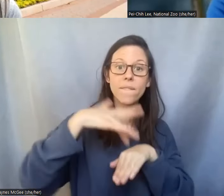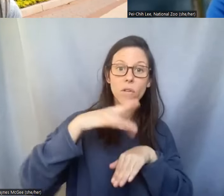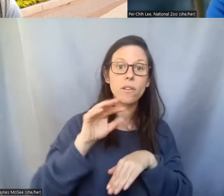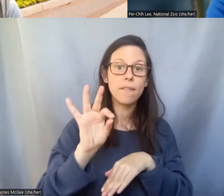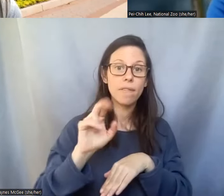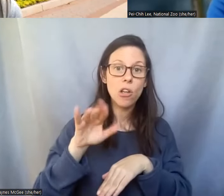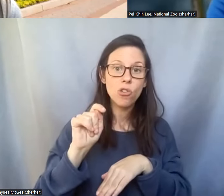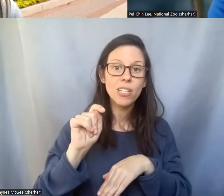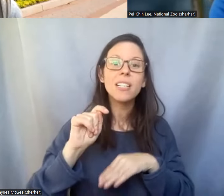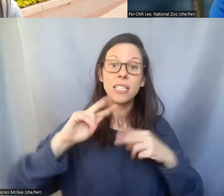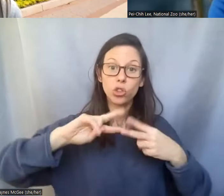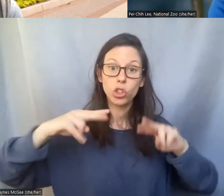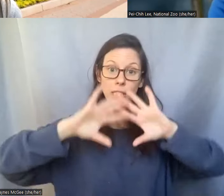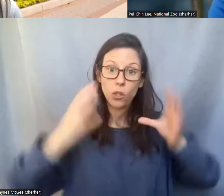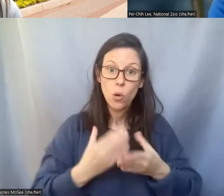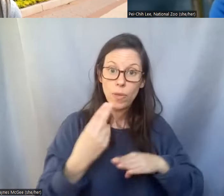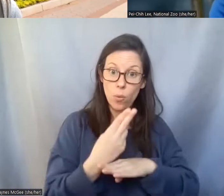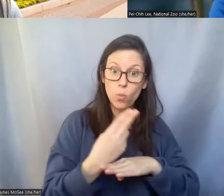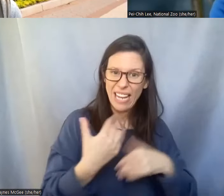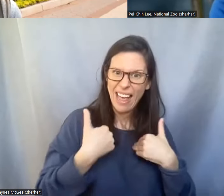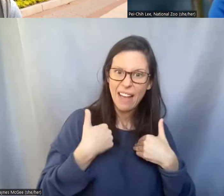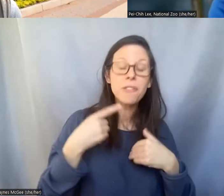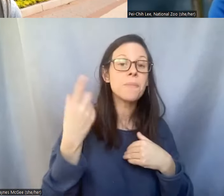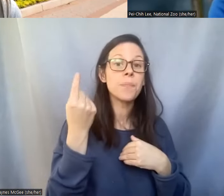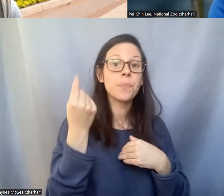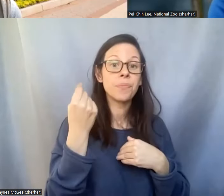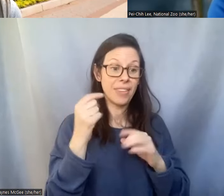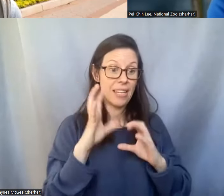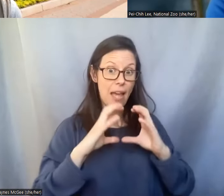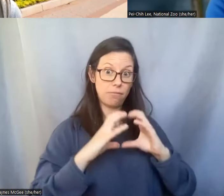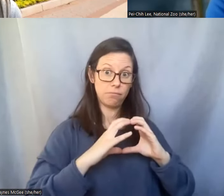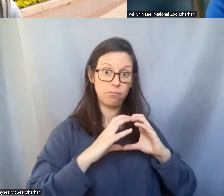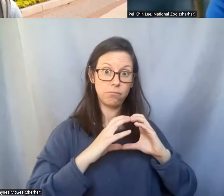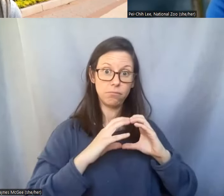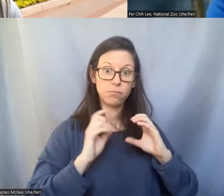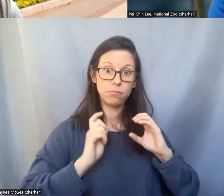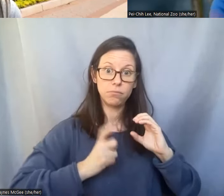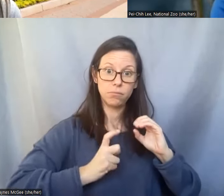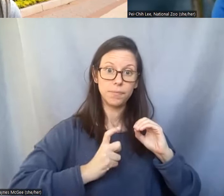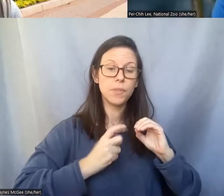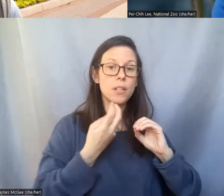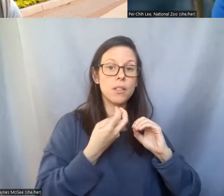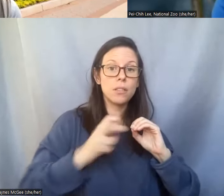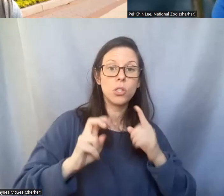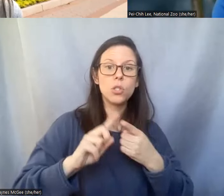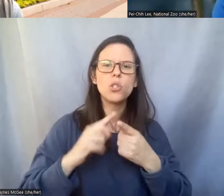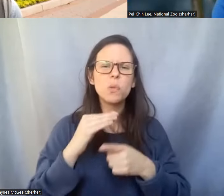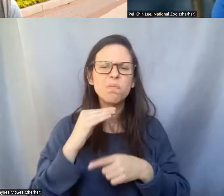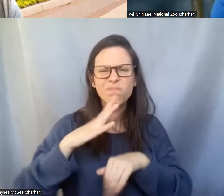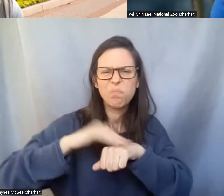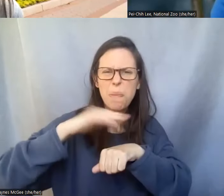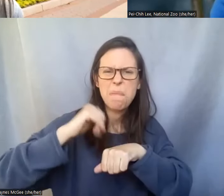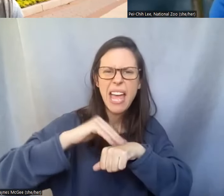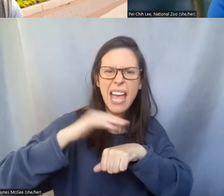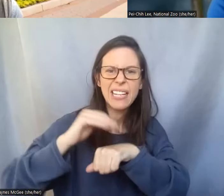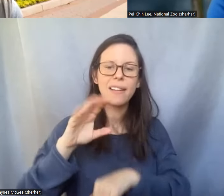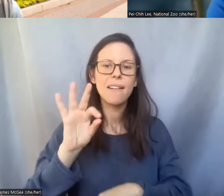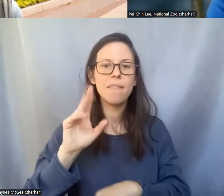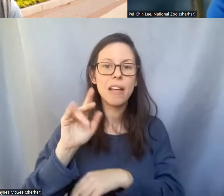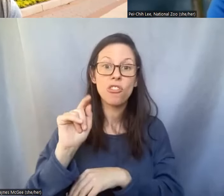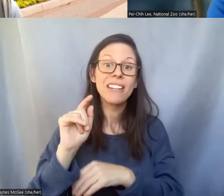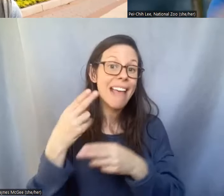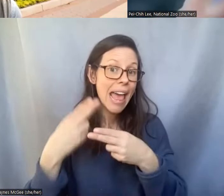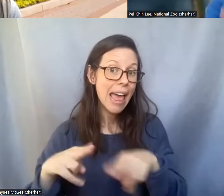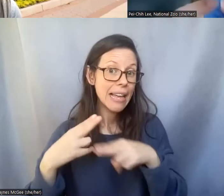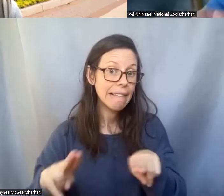genome that we have and they transfer that into a domestic ferret egg and and then transfer